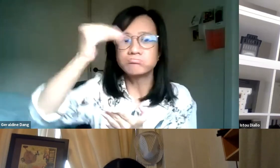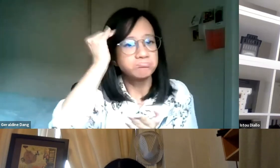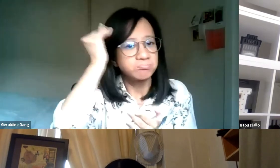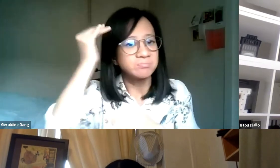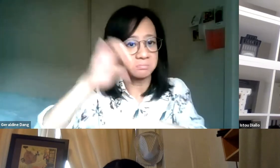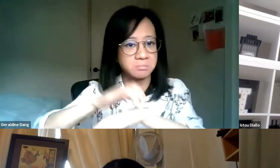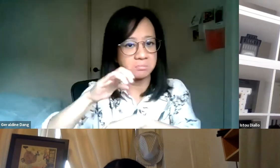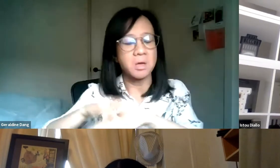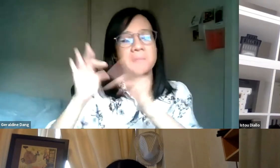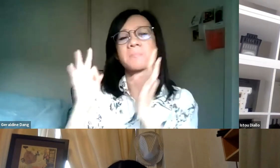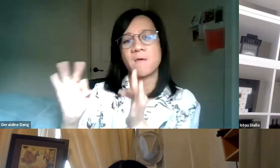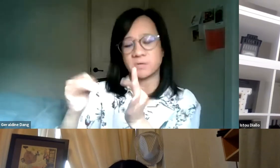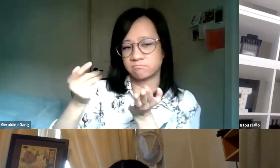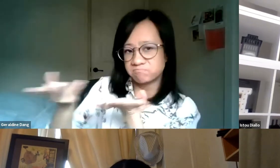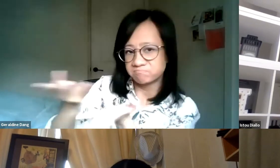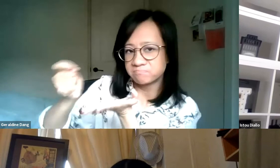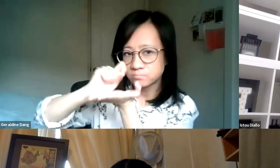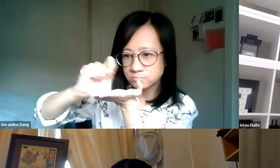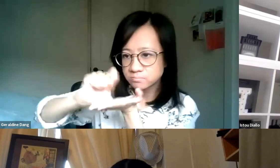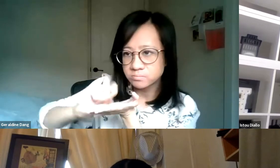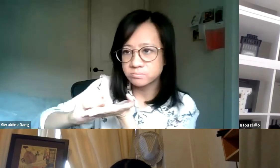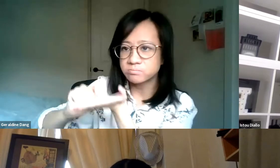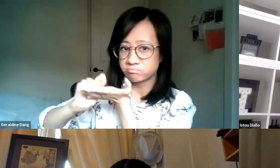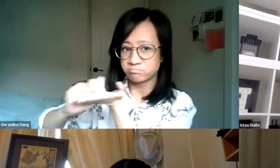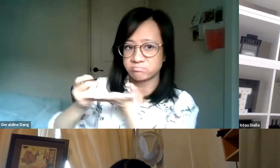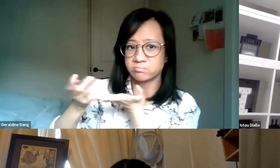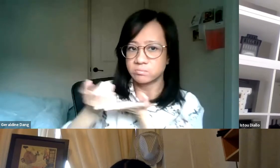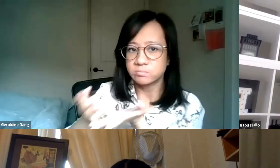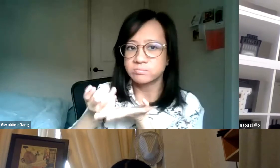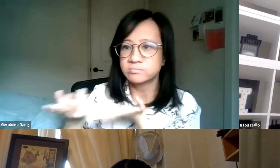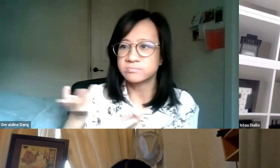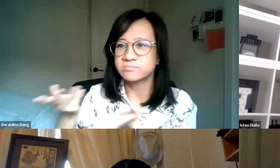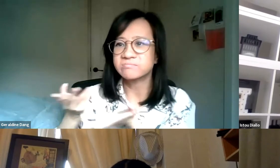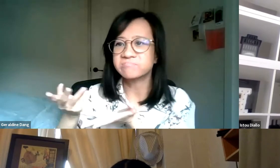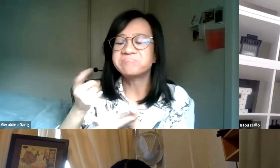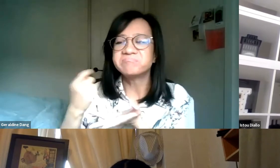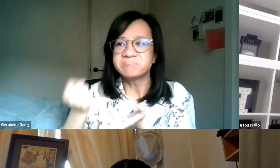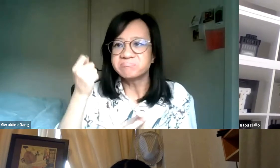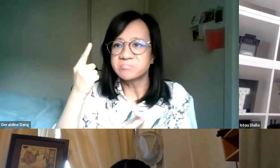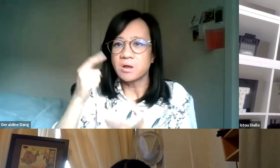I might be communicating there, and I noticed that a lot of people there could speak English